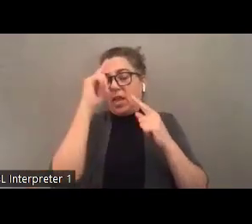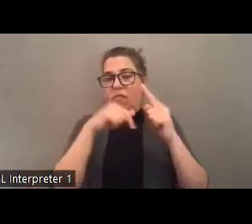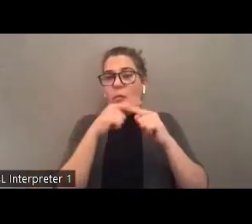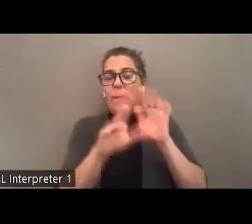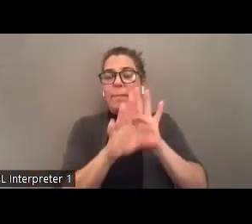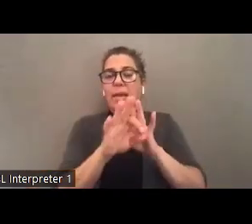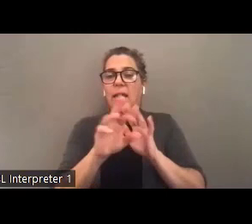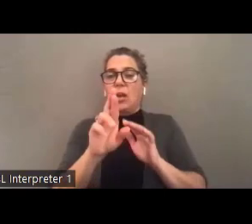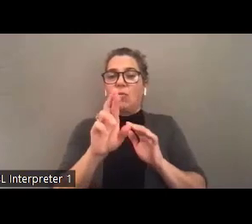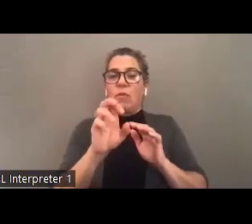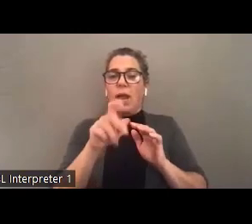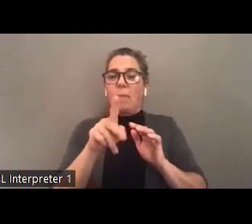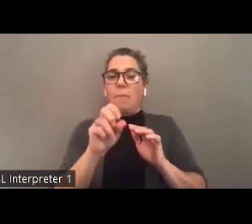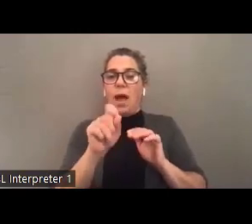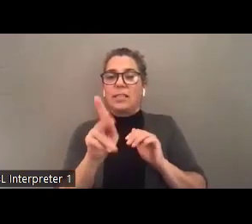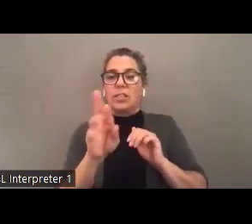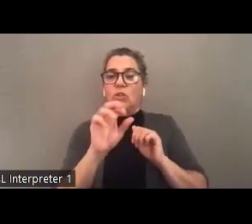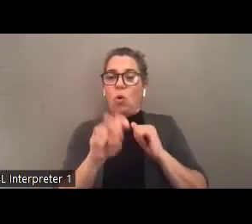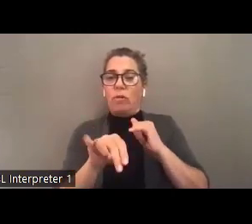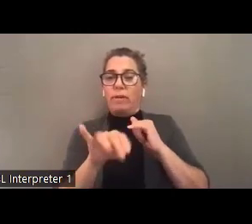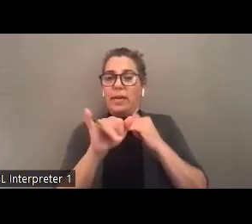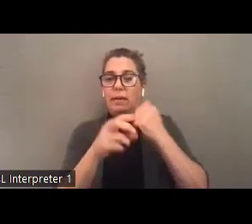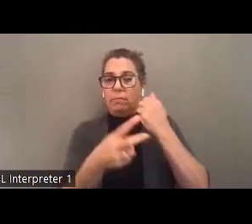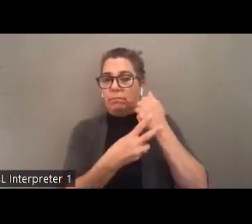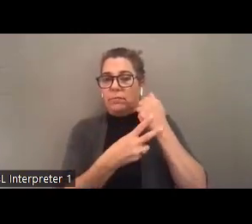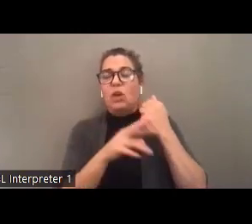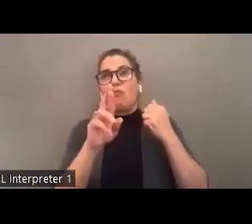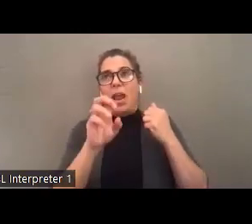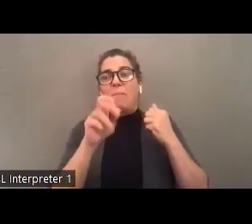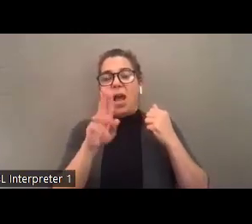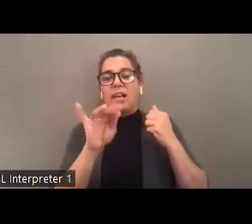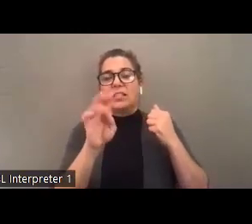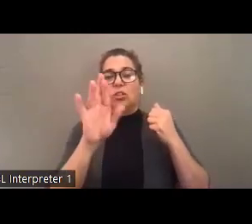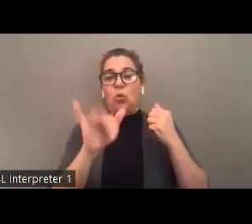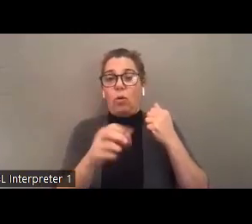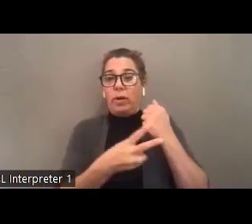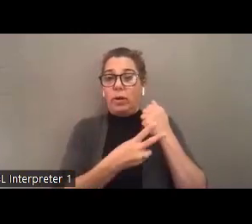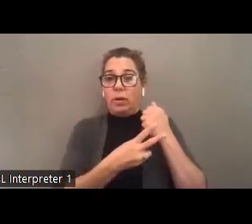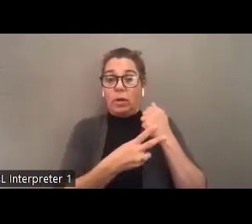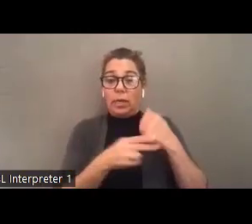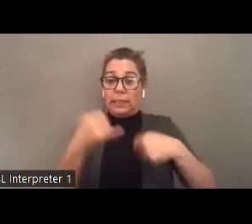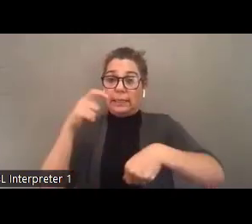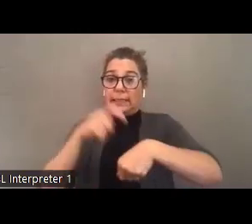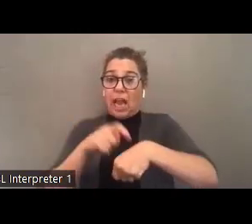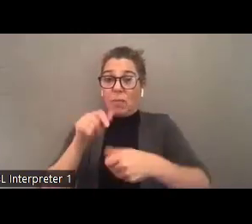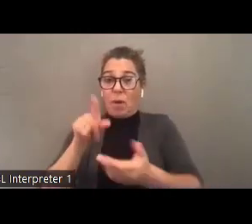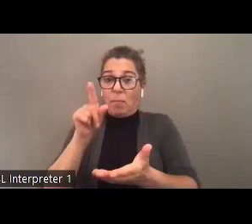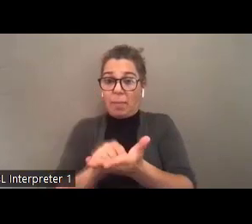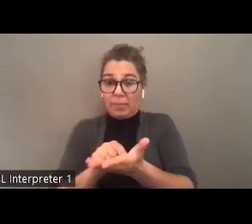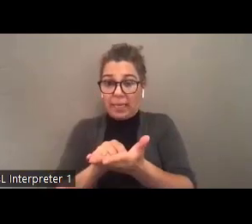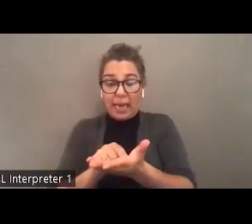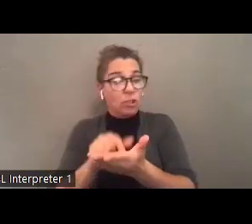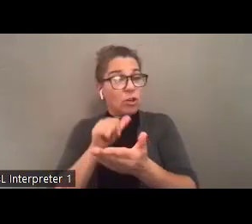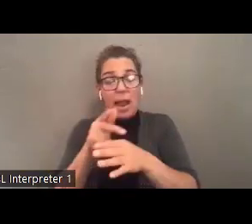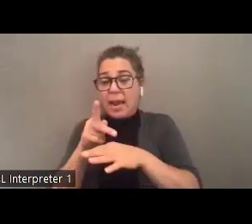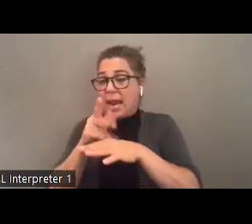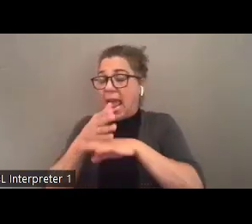To remind folks, the policy expects data to be shared no later than the time of publication in a peer reviewed journal